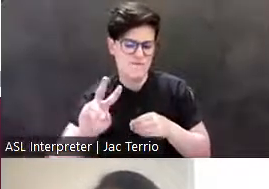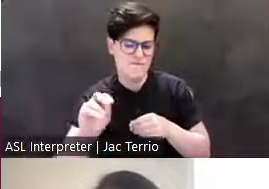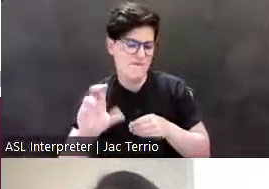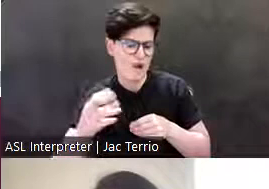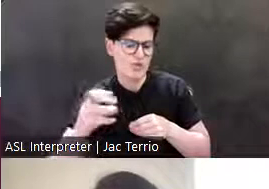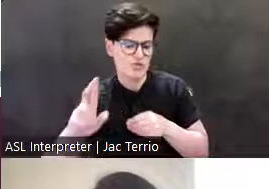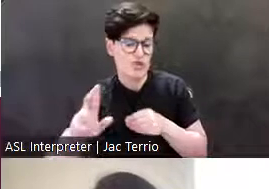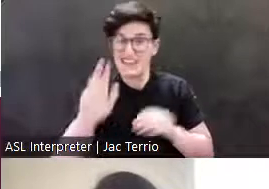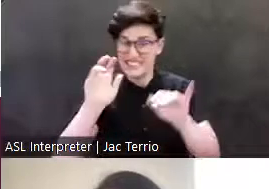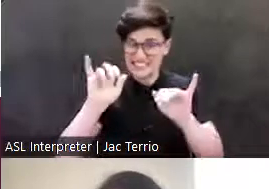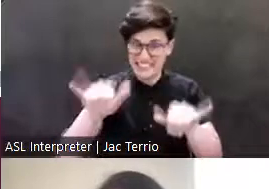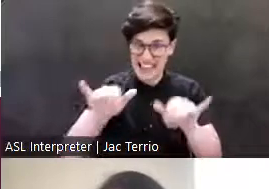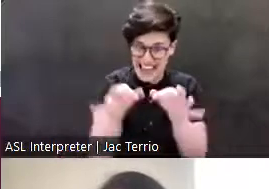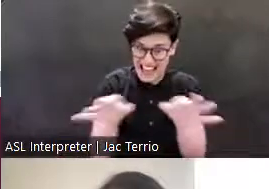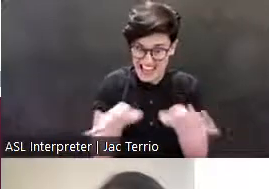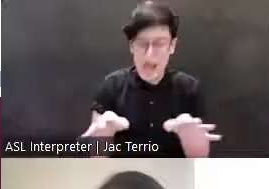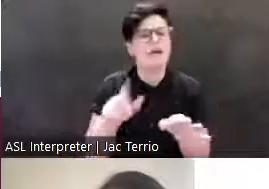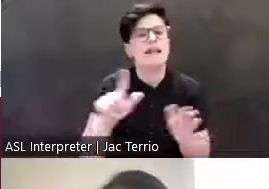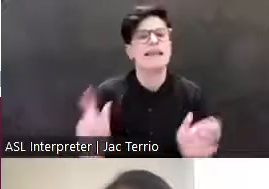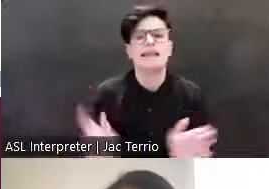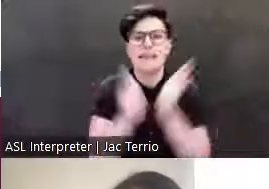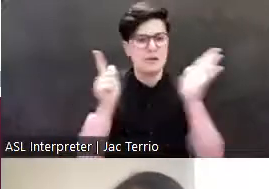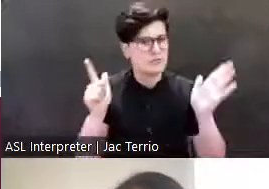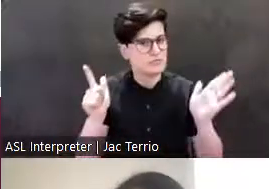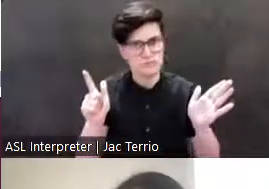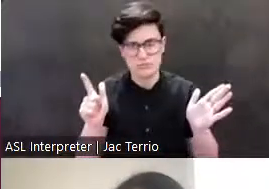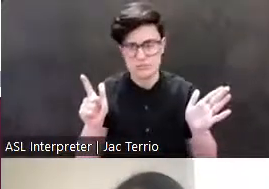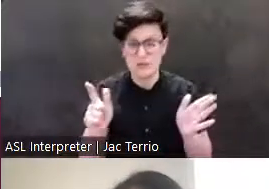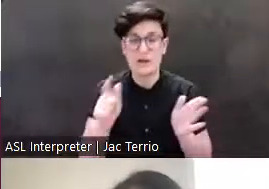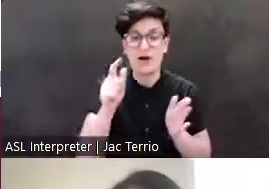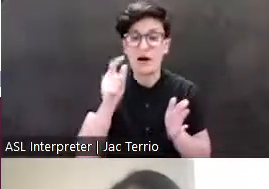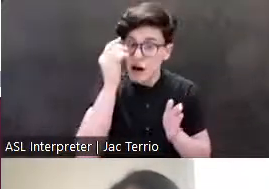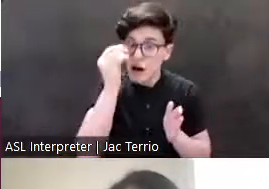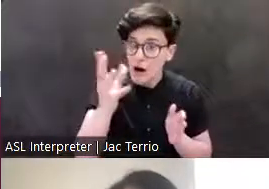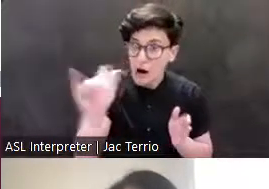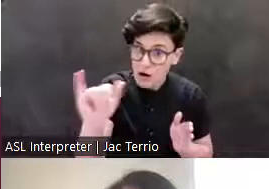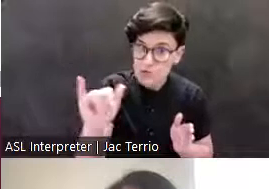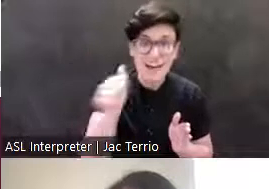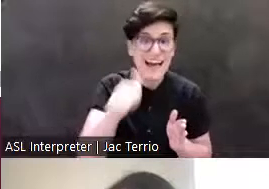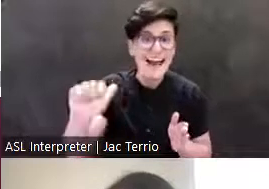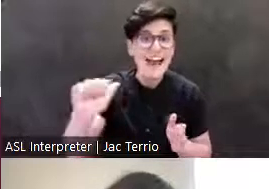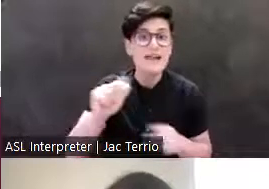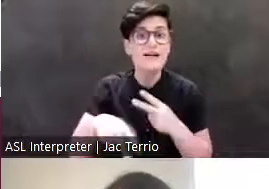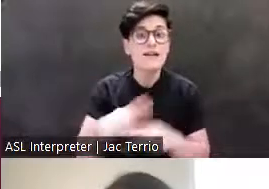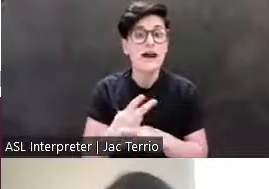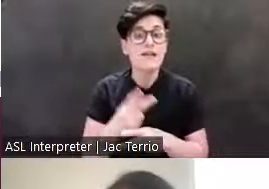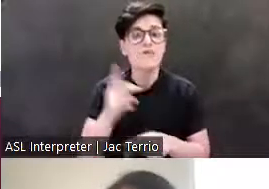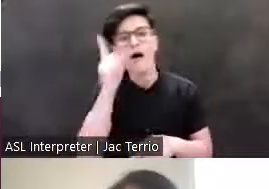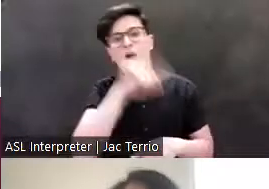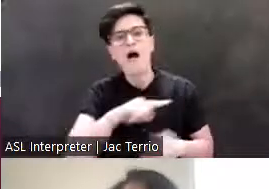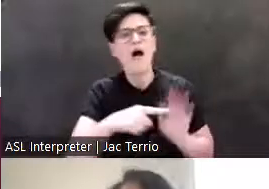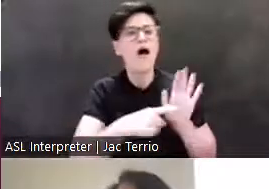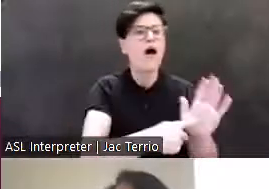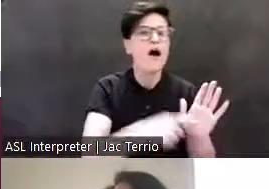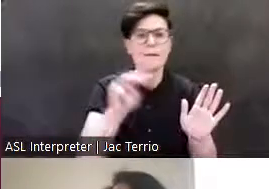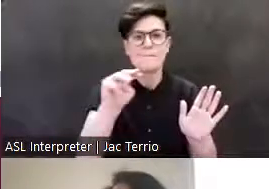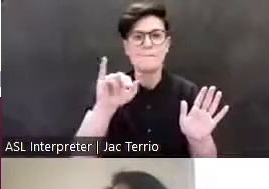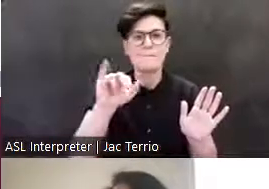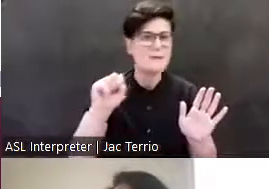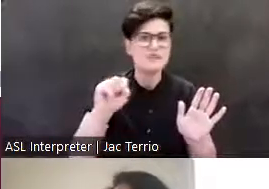I also want to point out Ms. Reverend misrepresentation is also illegal.